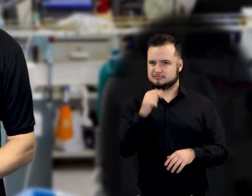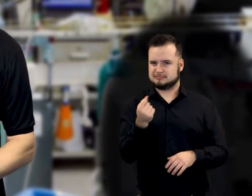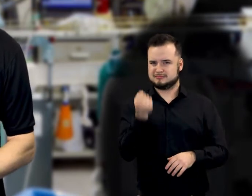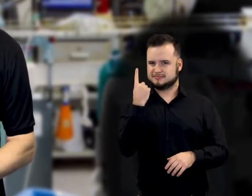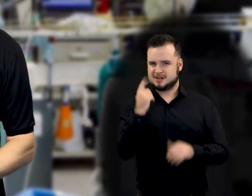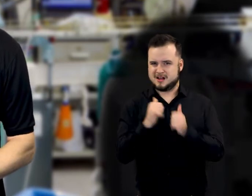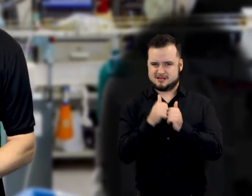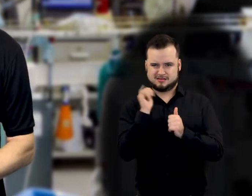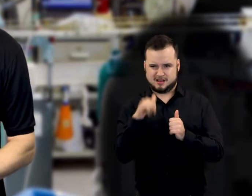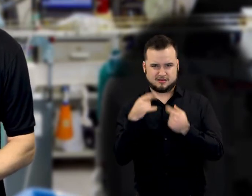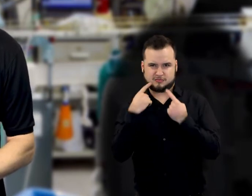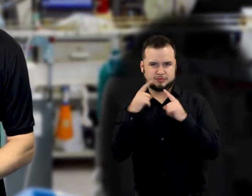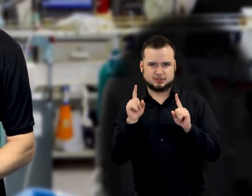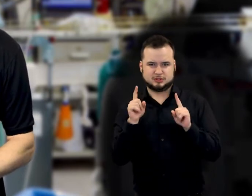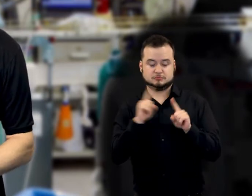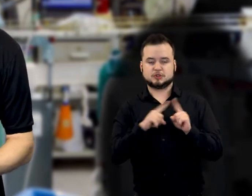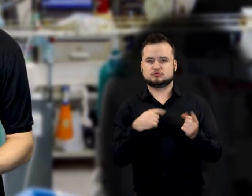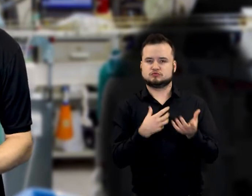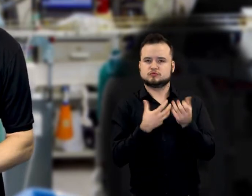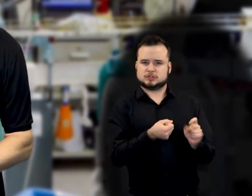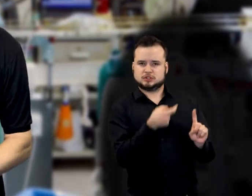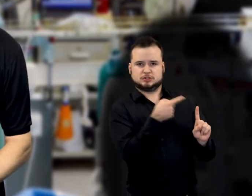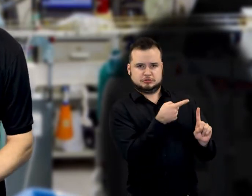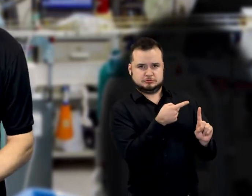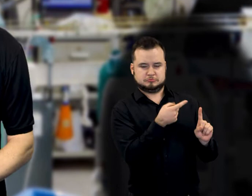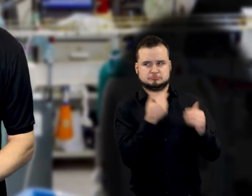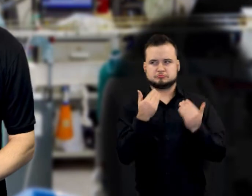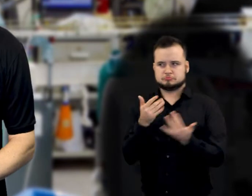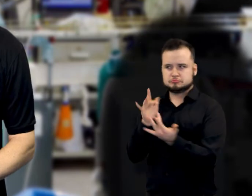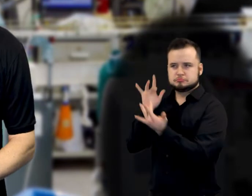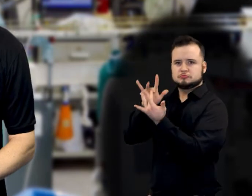so I called the VRI service he recommended.